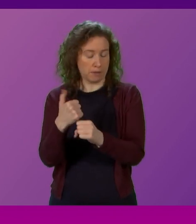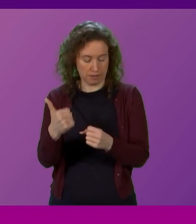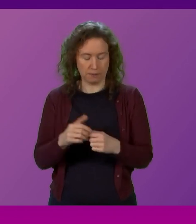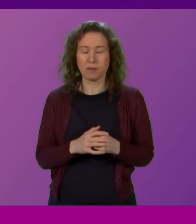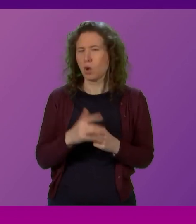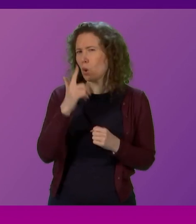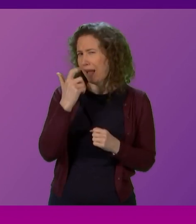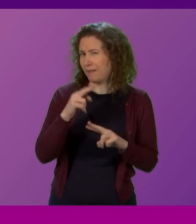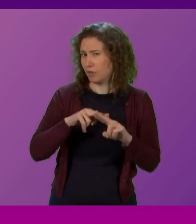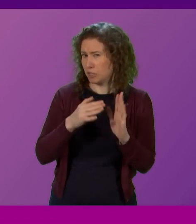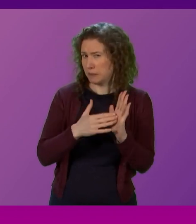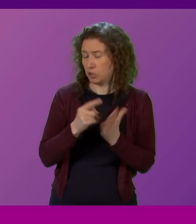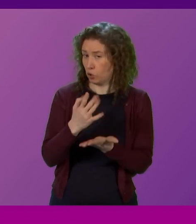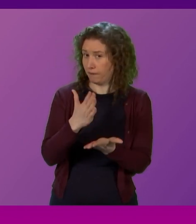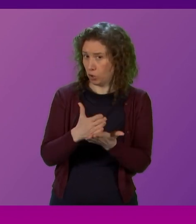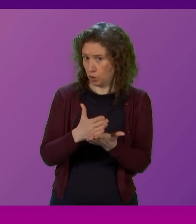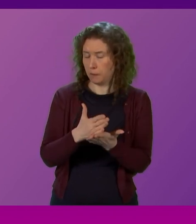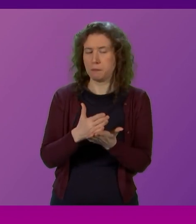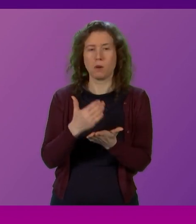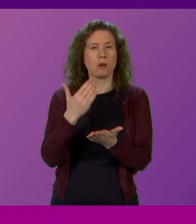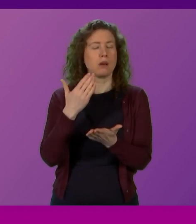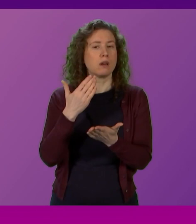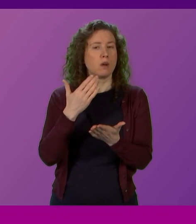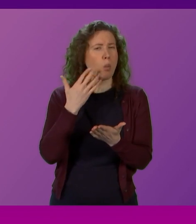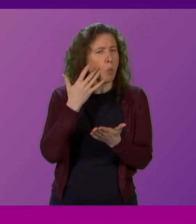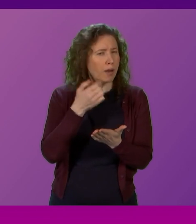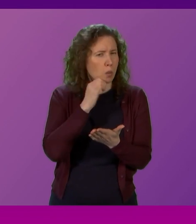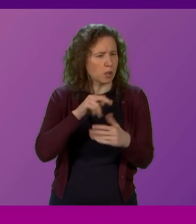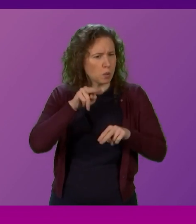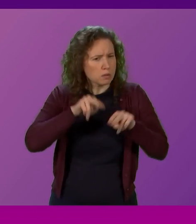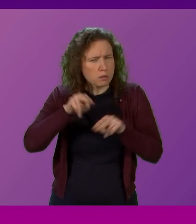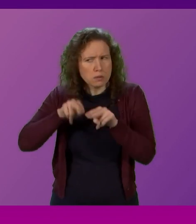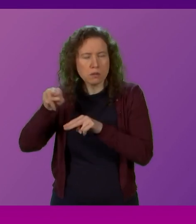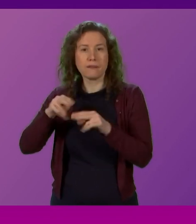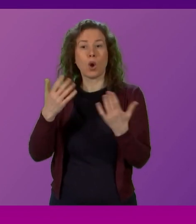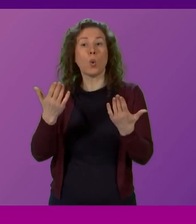Can the First Minister confirm when an assessment will be ready of the cooling systems that